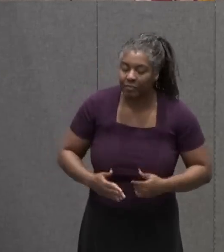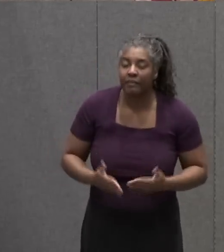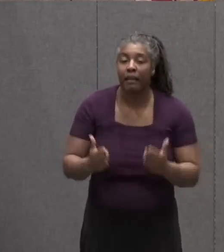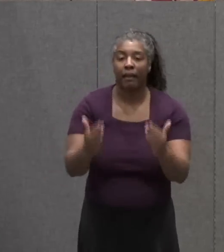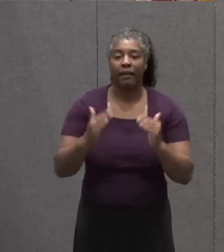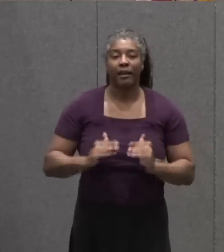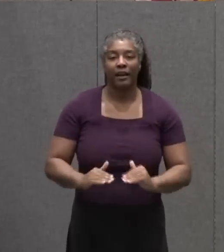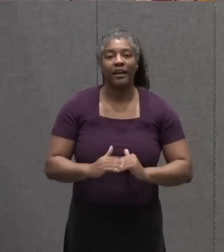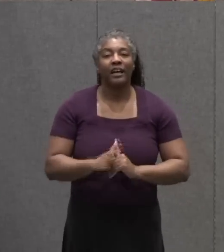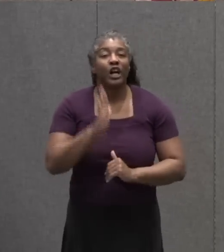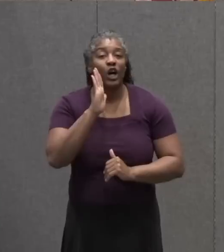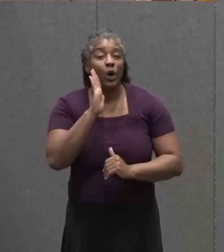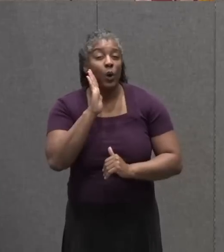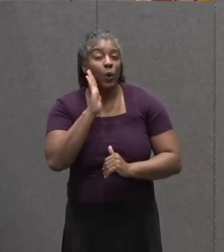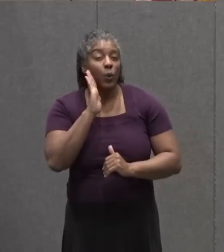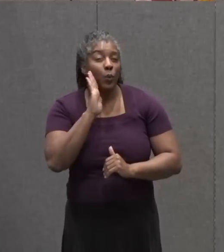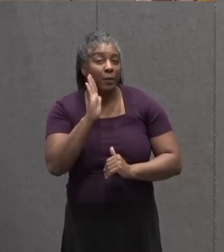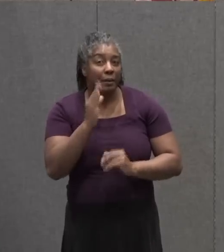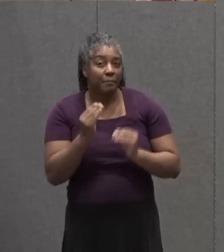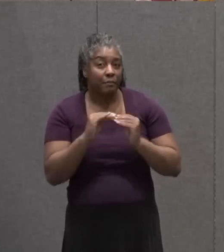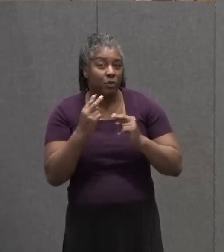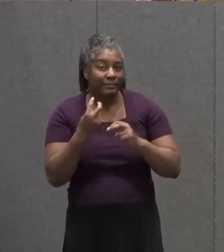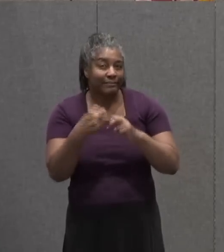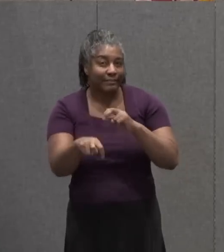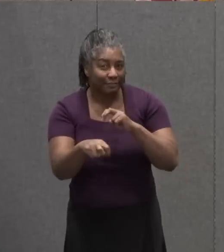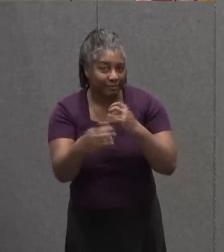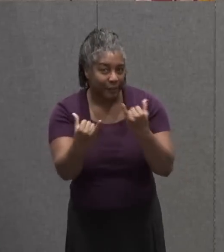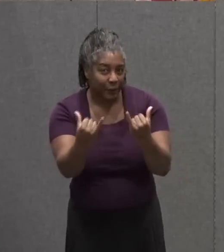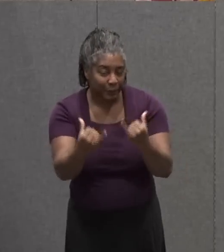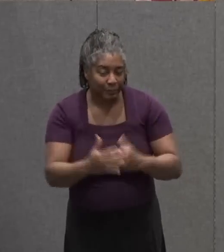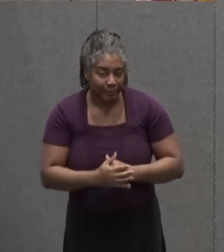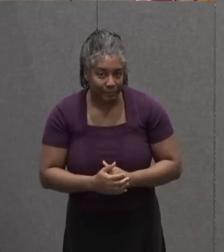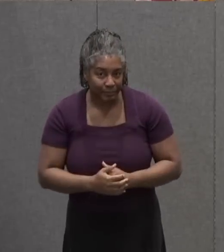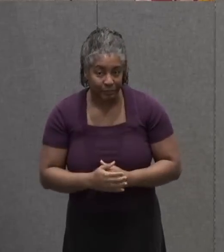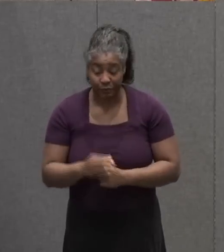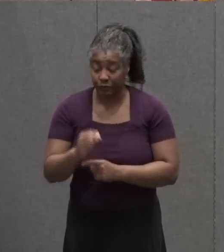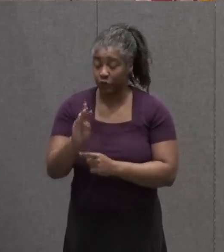So we're gonna keep rocky, school bus and spoon